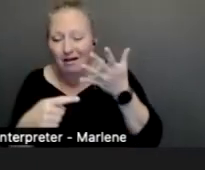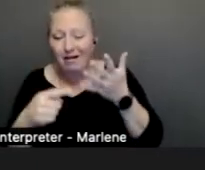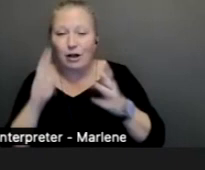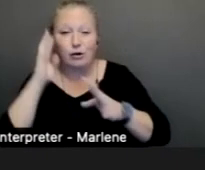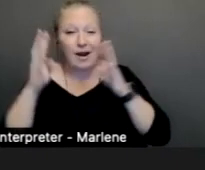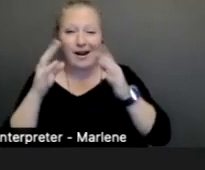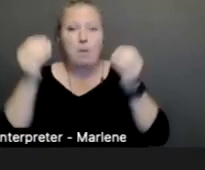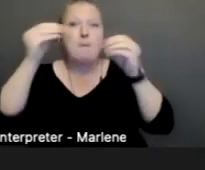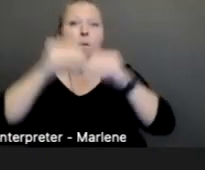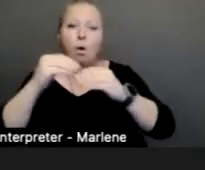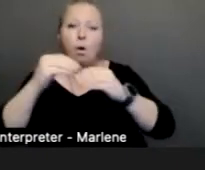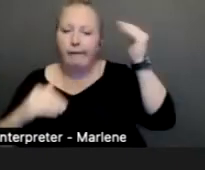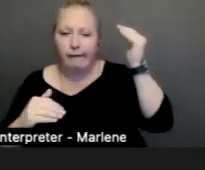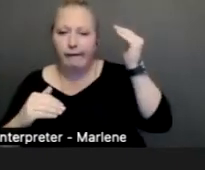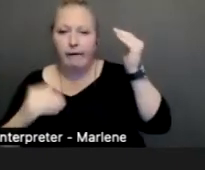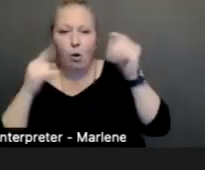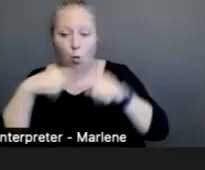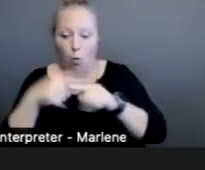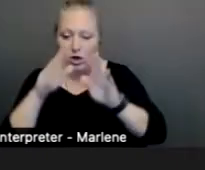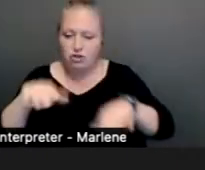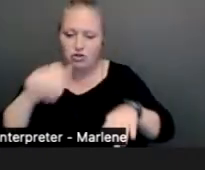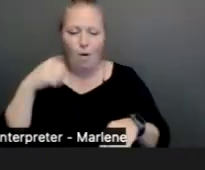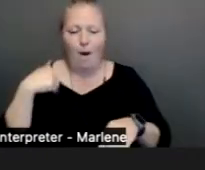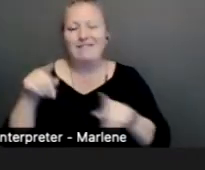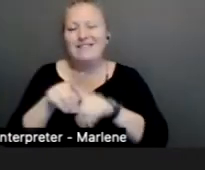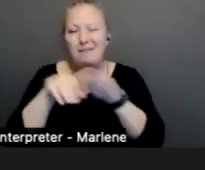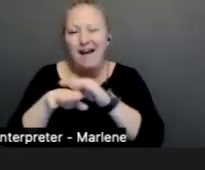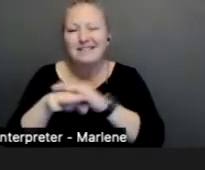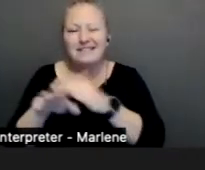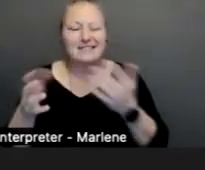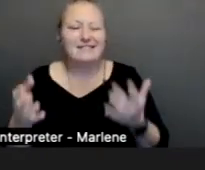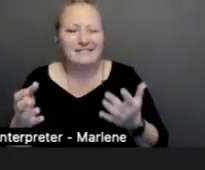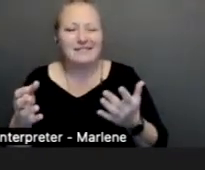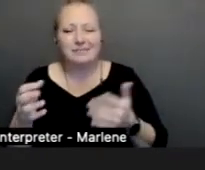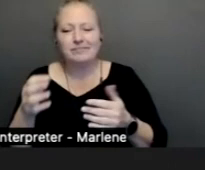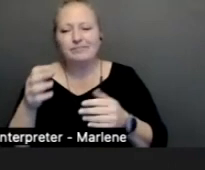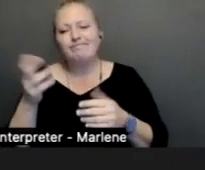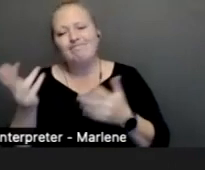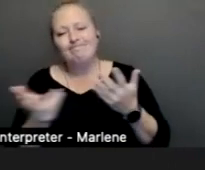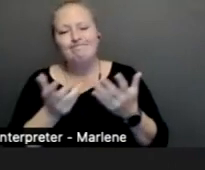when, when kids don't, we don't have access to it. And I guess I bring that all too,